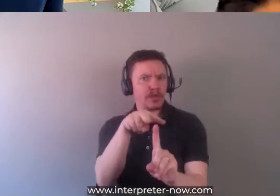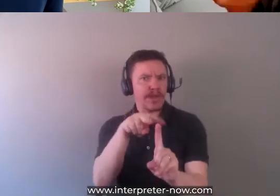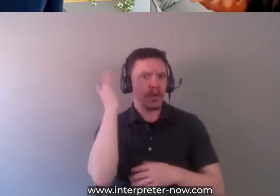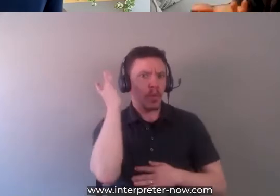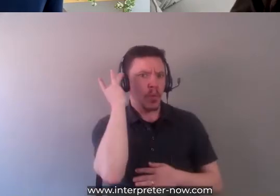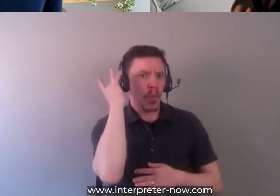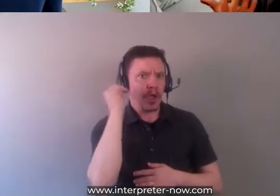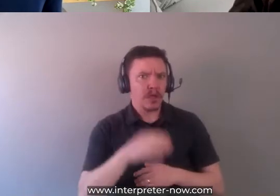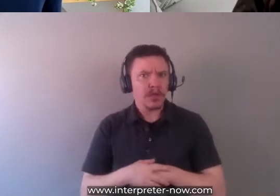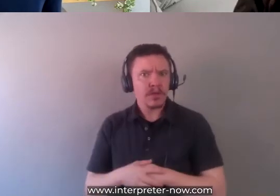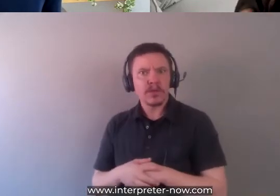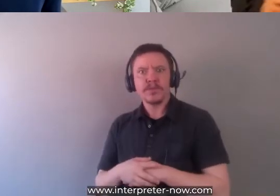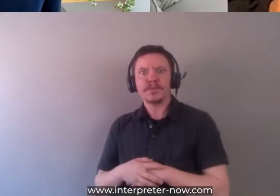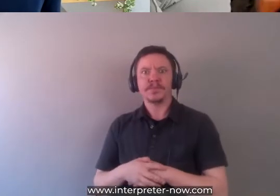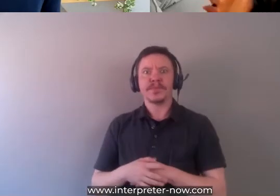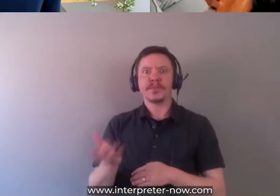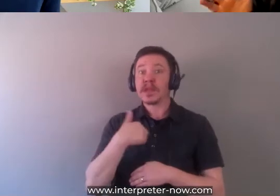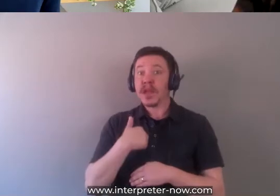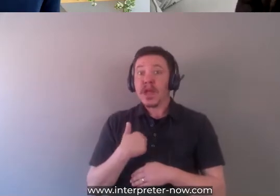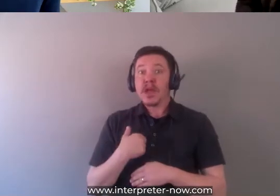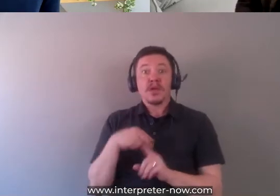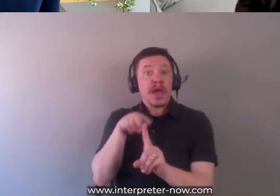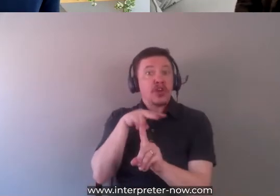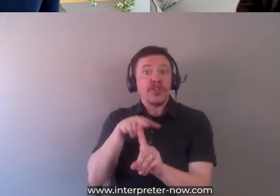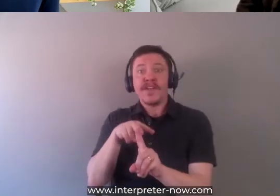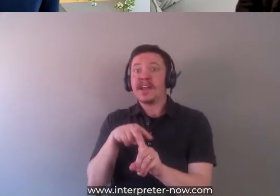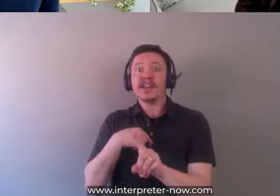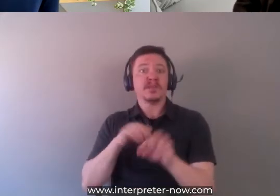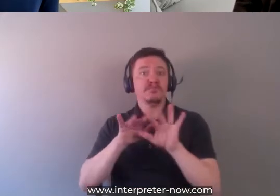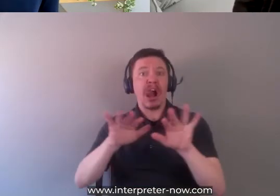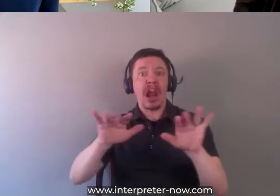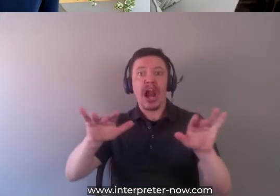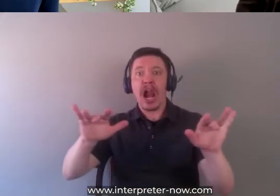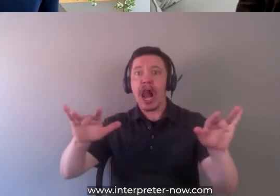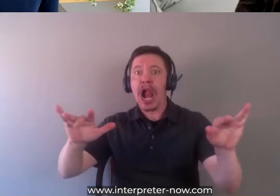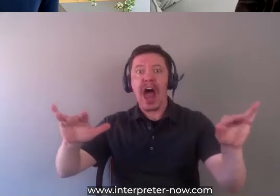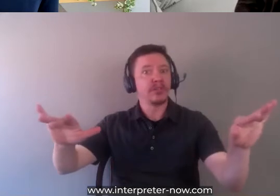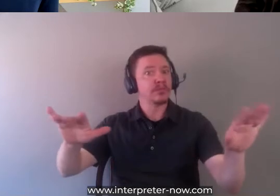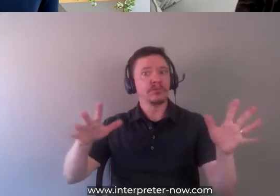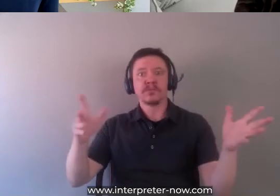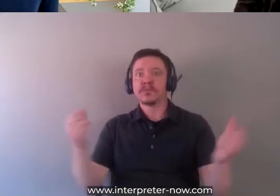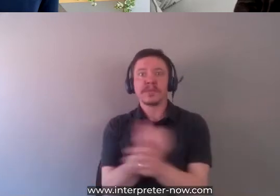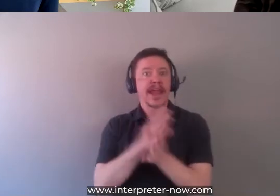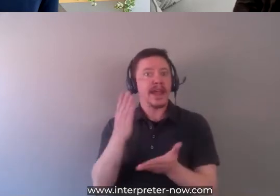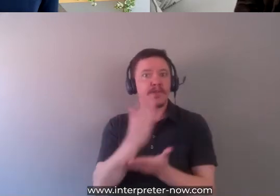Surveillance is ubiquitous in every aspect of modern life. Some of that surveillance,